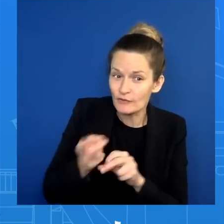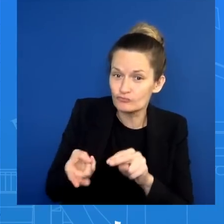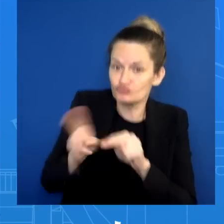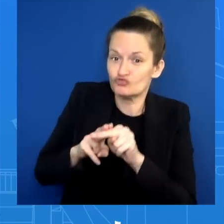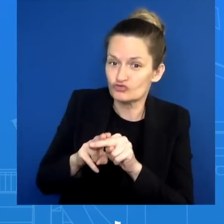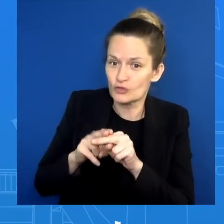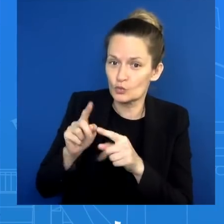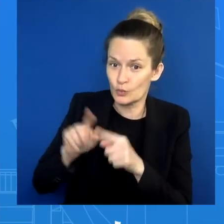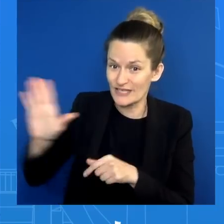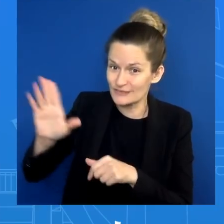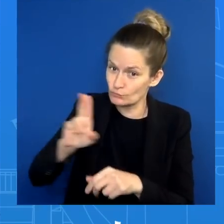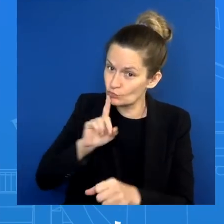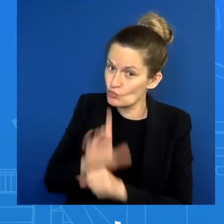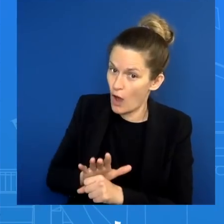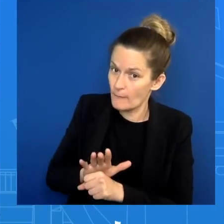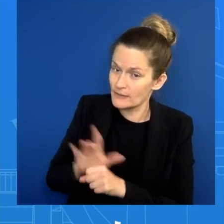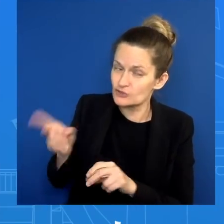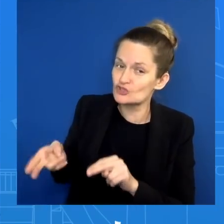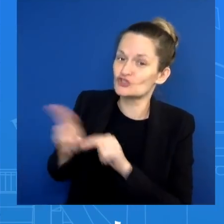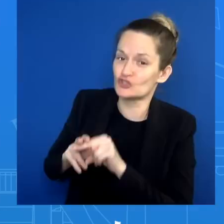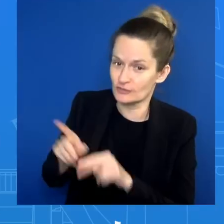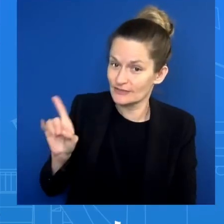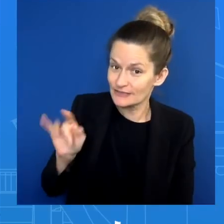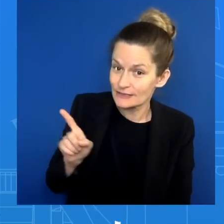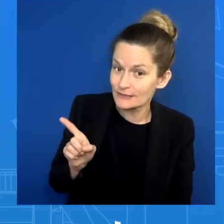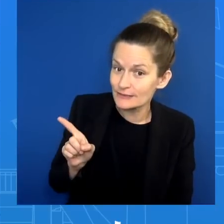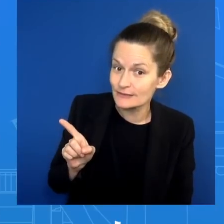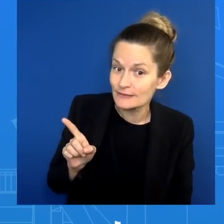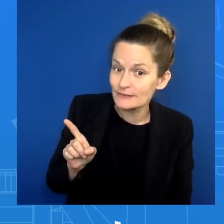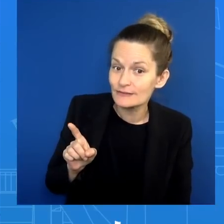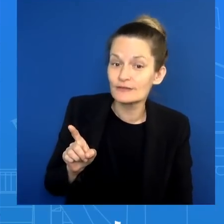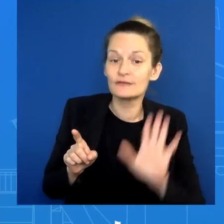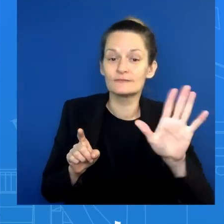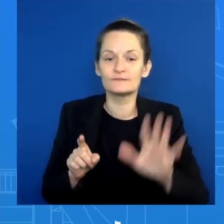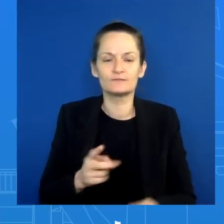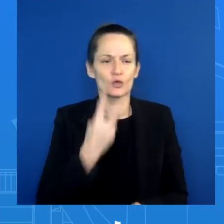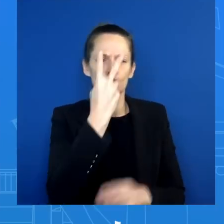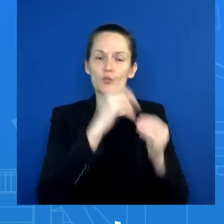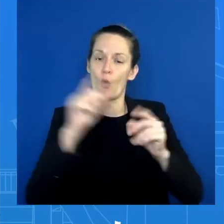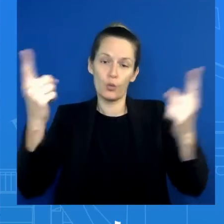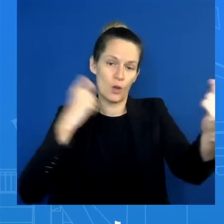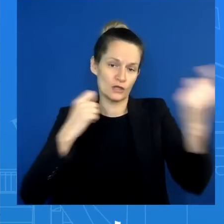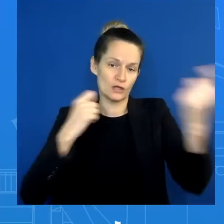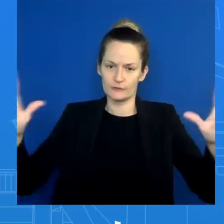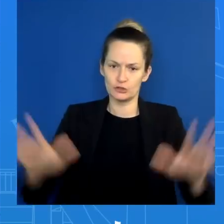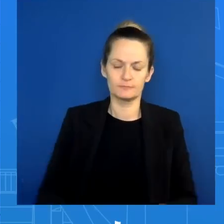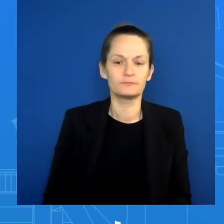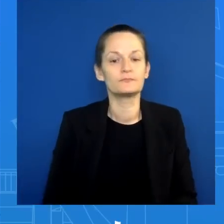I'm going to take I'm going to take two more. I'm going to take to it Matt and then I'll go back one more again. The Press: You guys said a couple of times